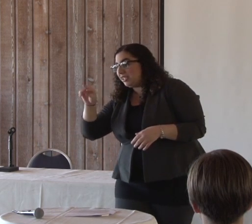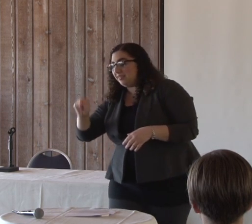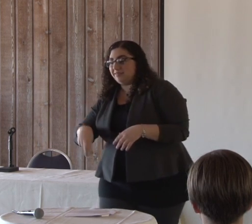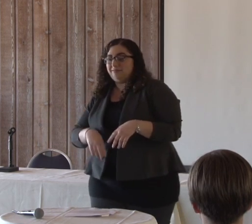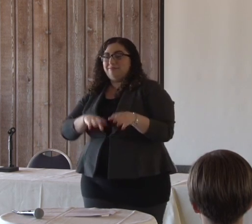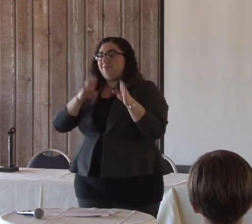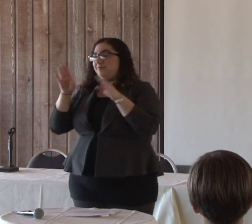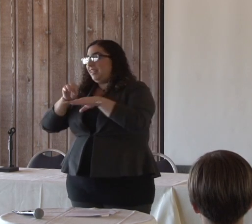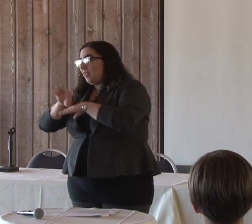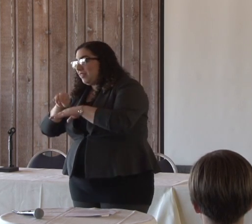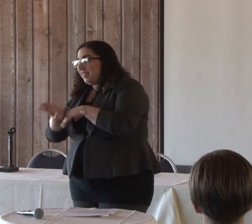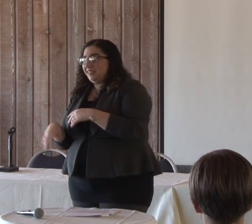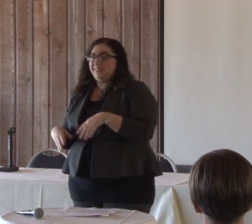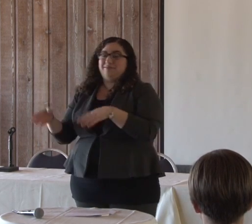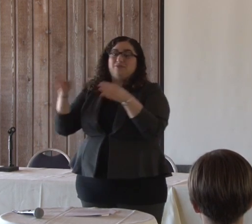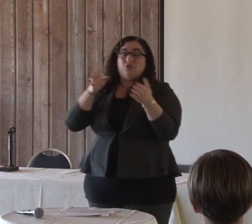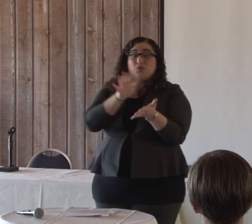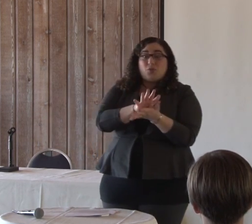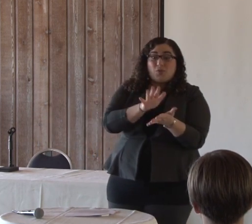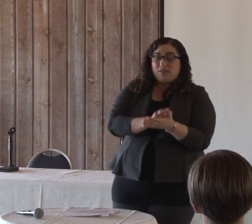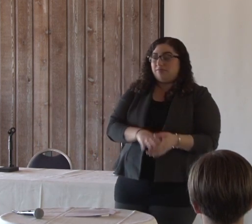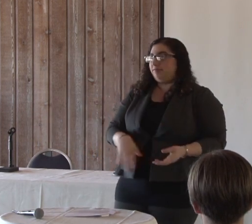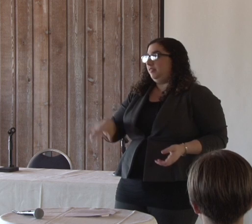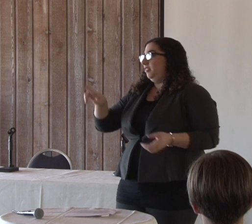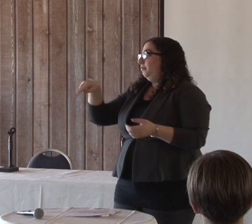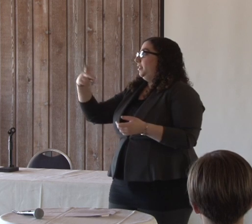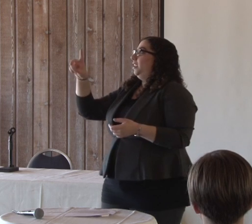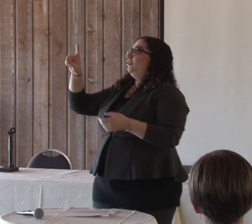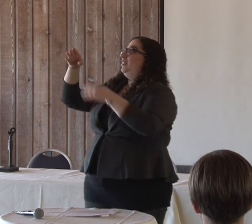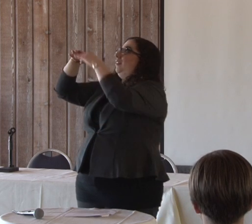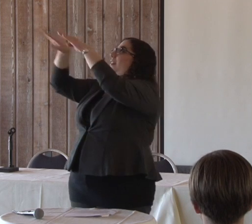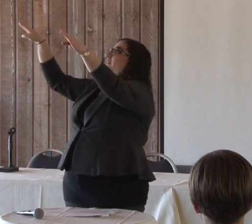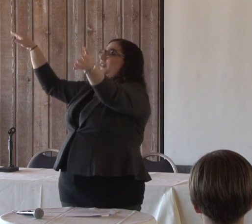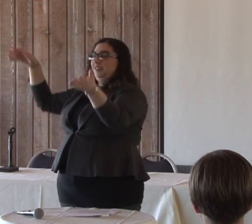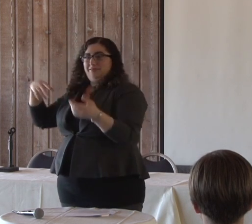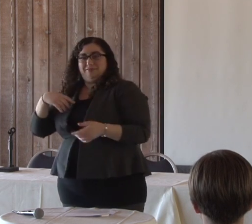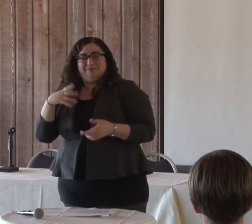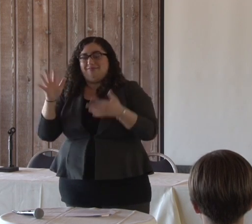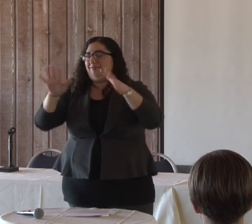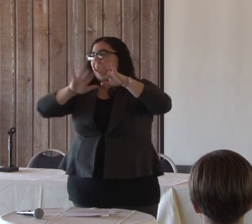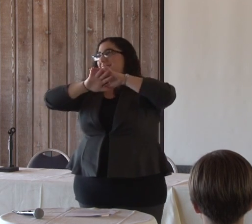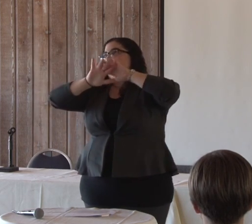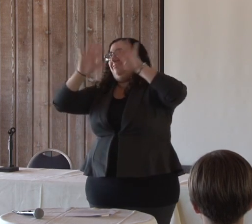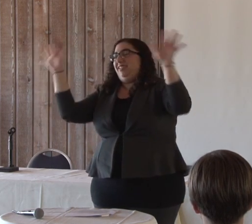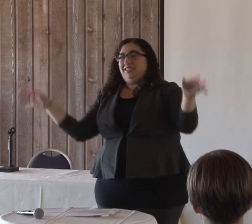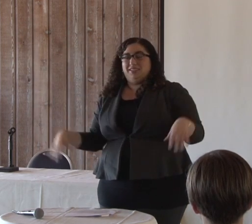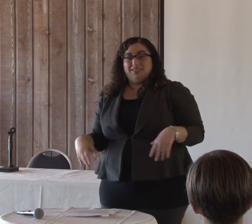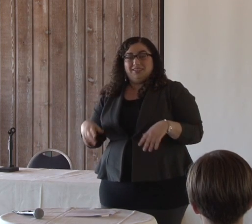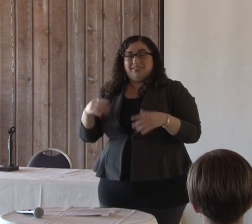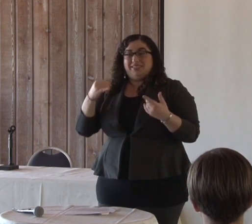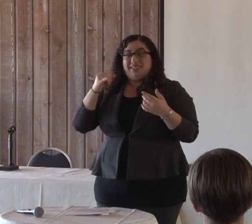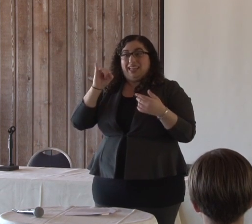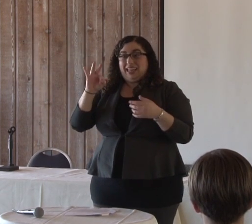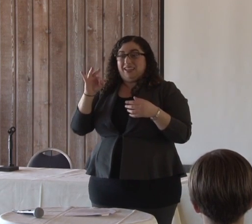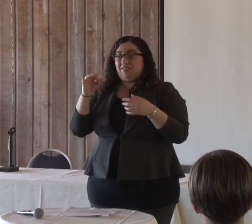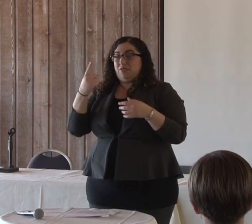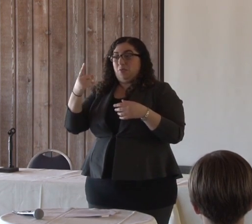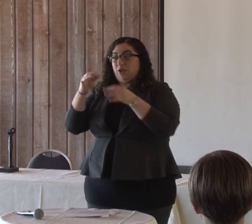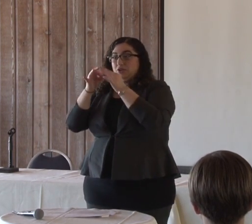at court or in a hospital situation. Or at the OBGYN doctor or at a counselor or in a school setting. Or at the PHD level.